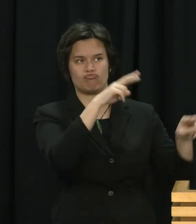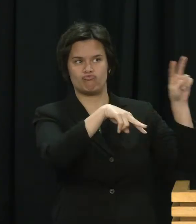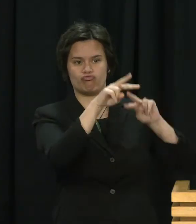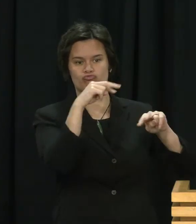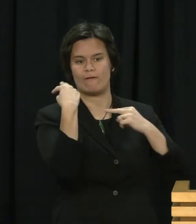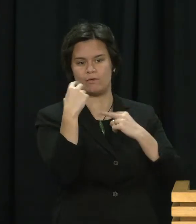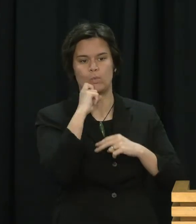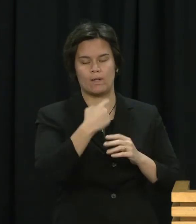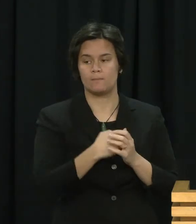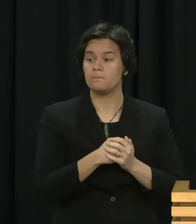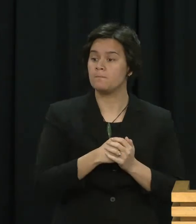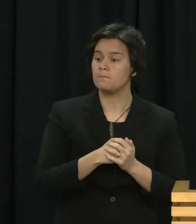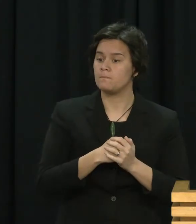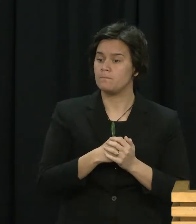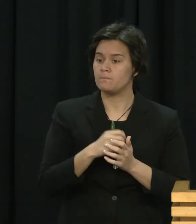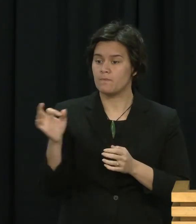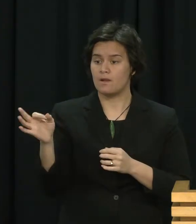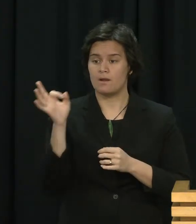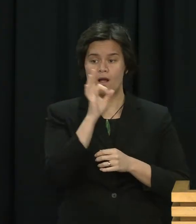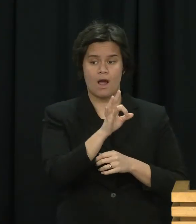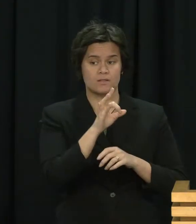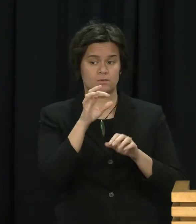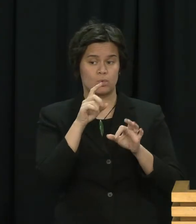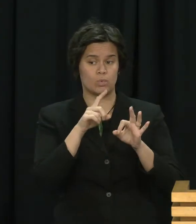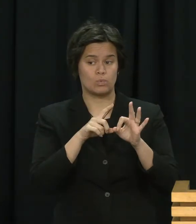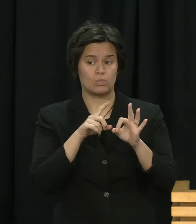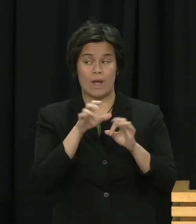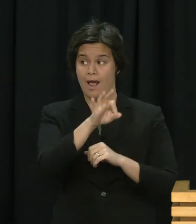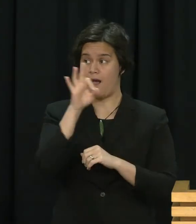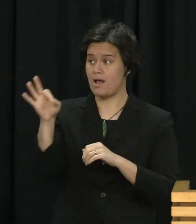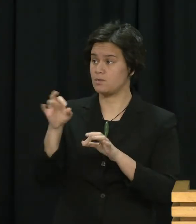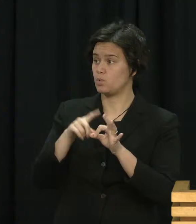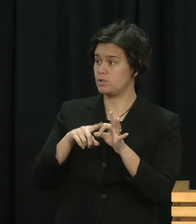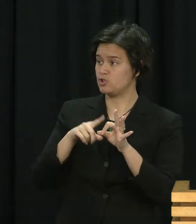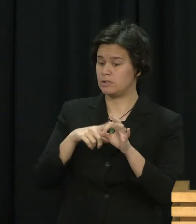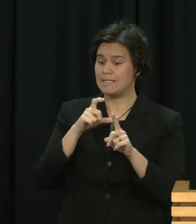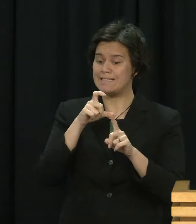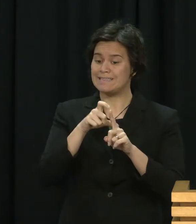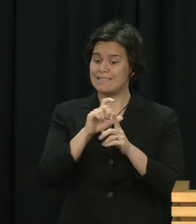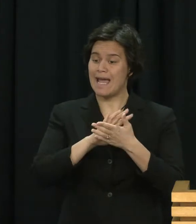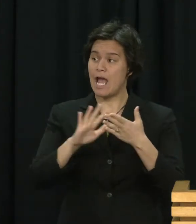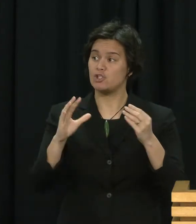change that. Yes? On the